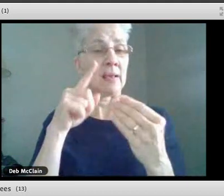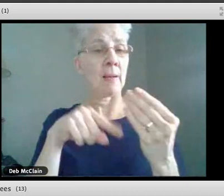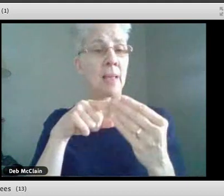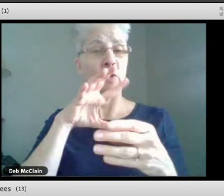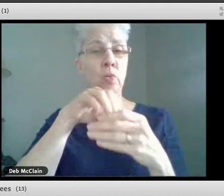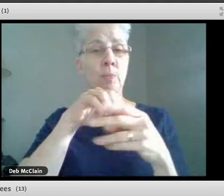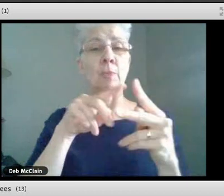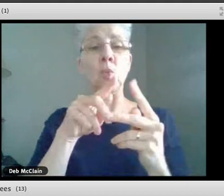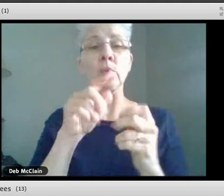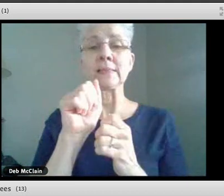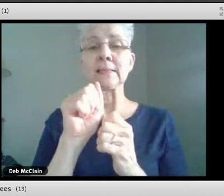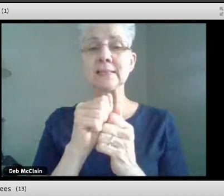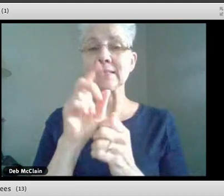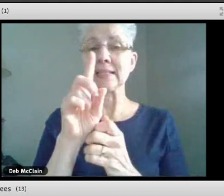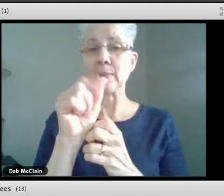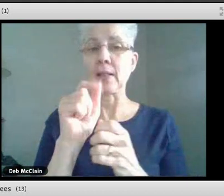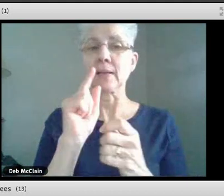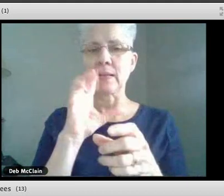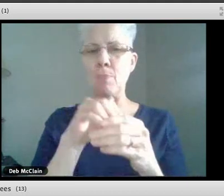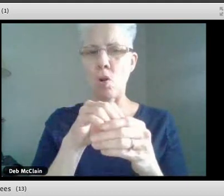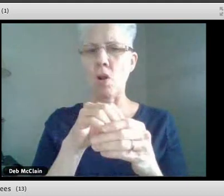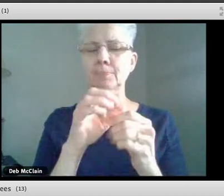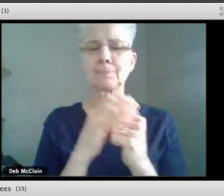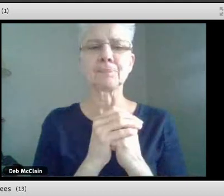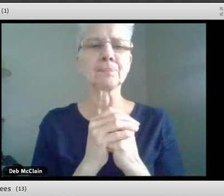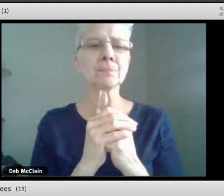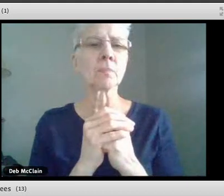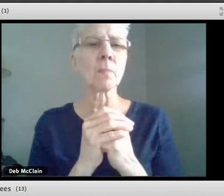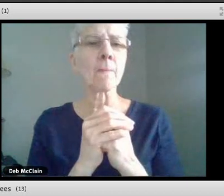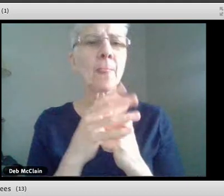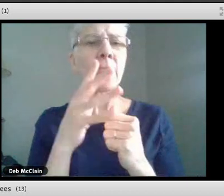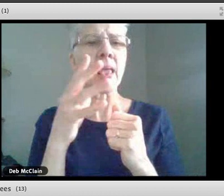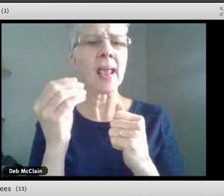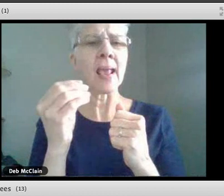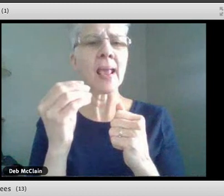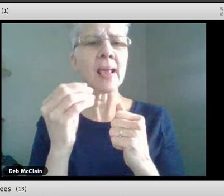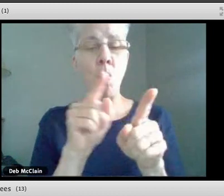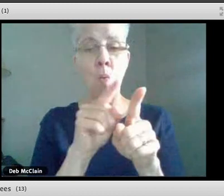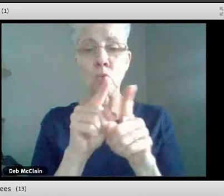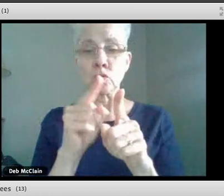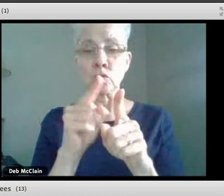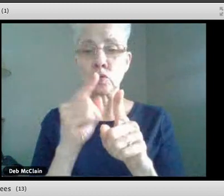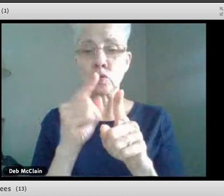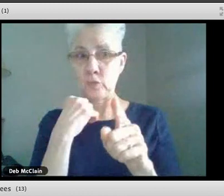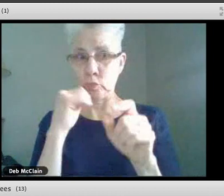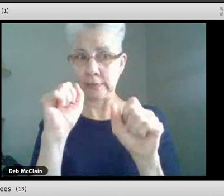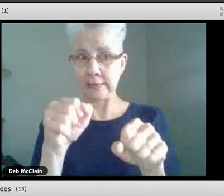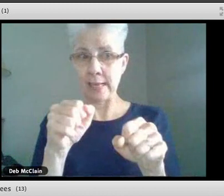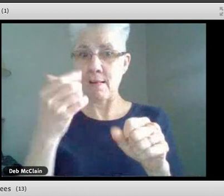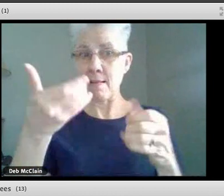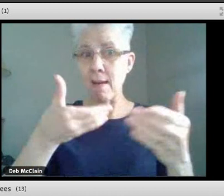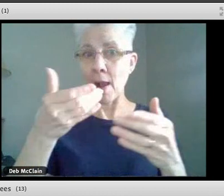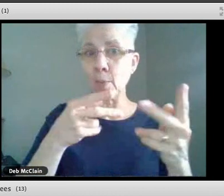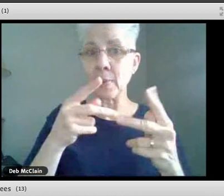with disabilities as participants, and also if you can hire people with disabilities,